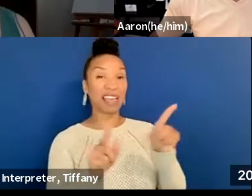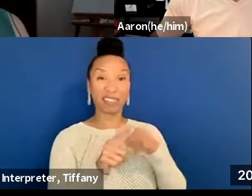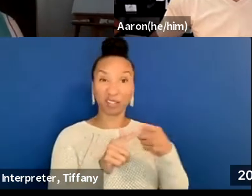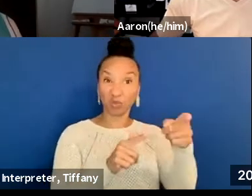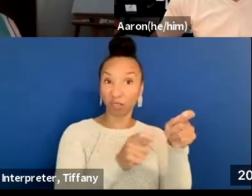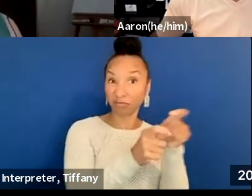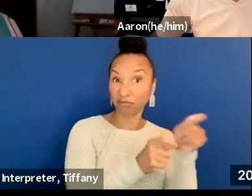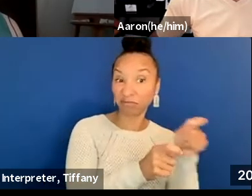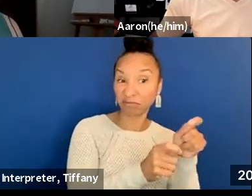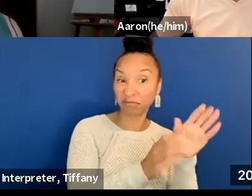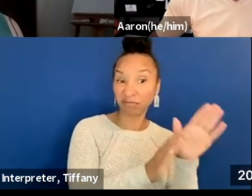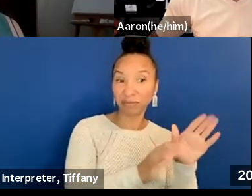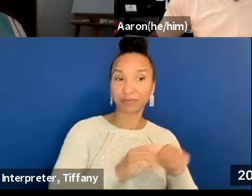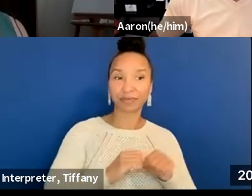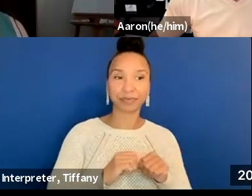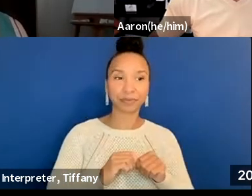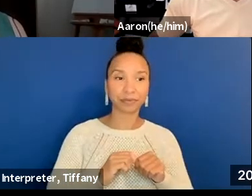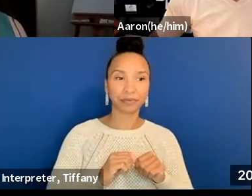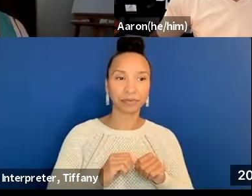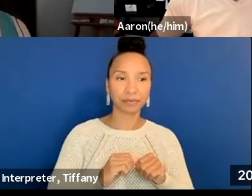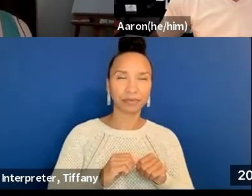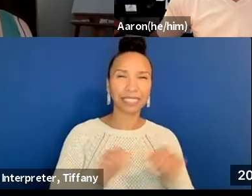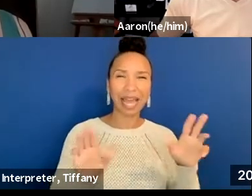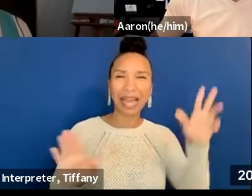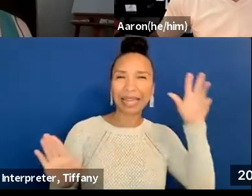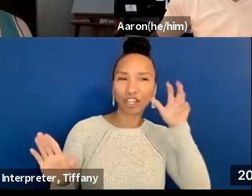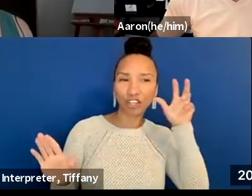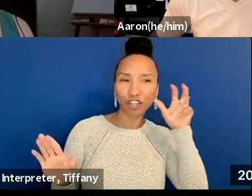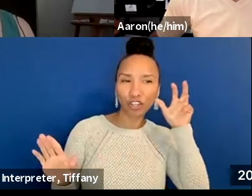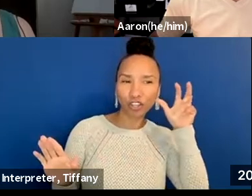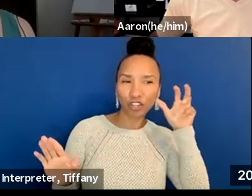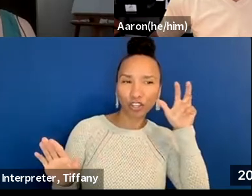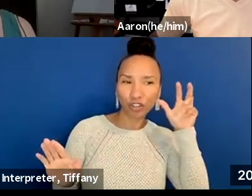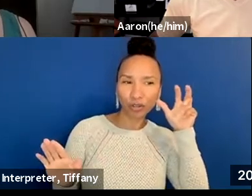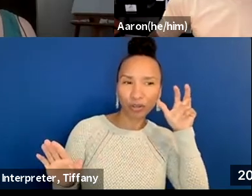Kirya Traber (she/her): Do you do you want me to ask another question, while you connect with your mom or do you want to continue with this question.